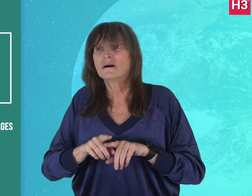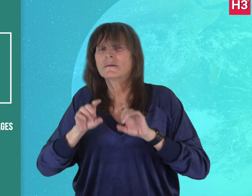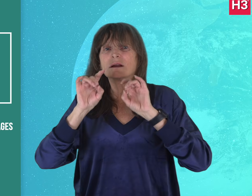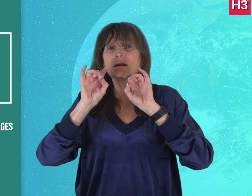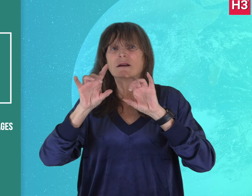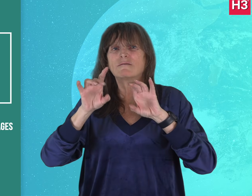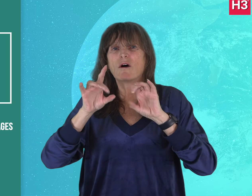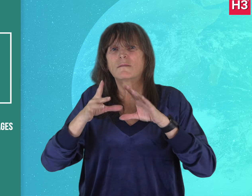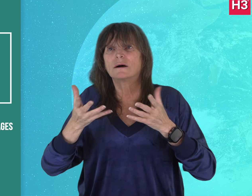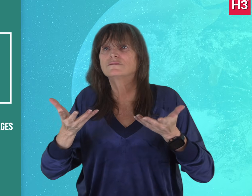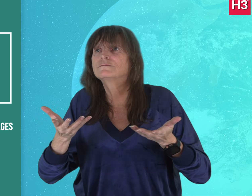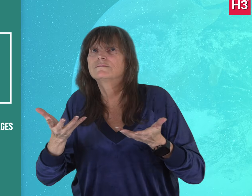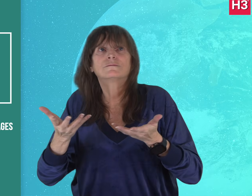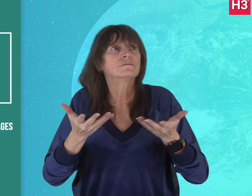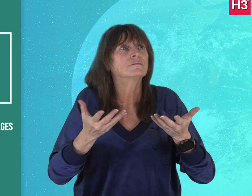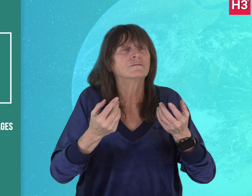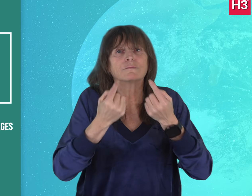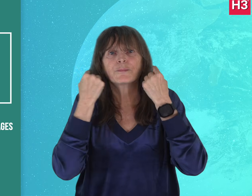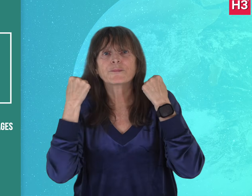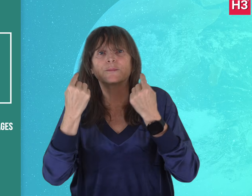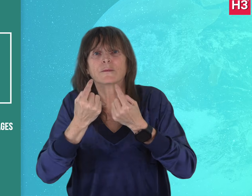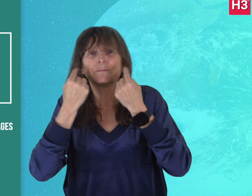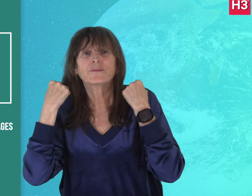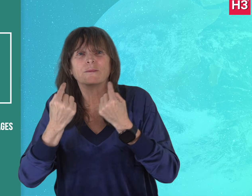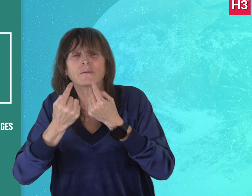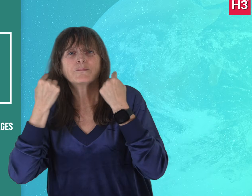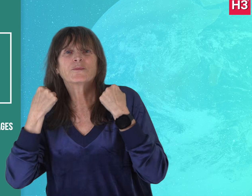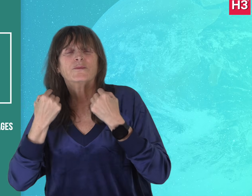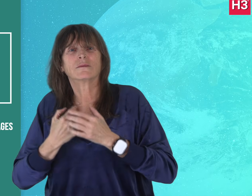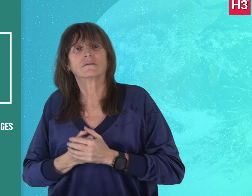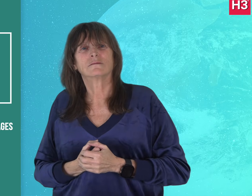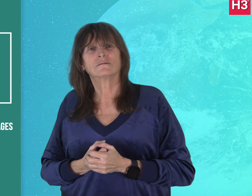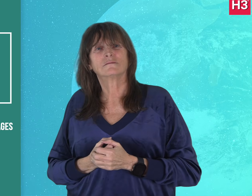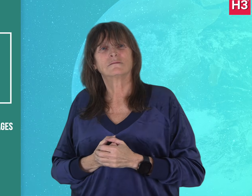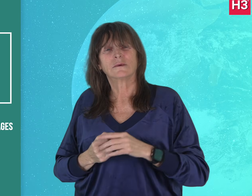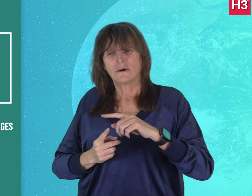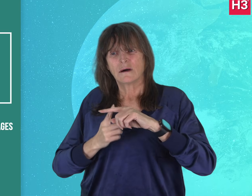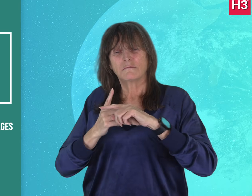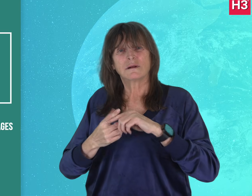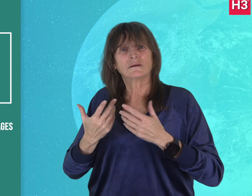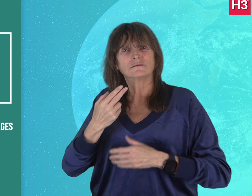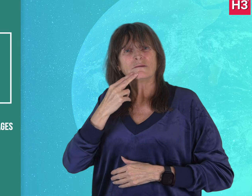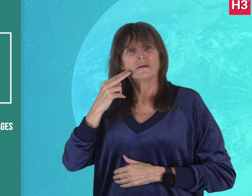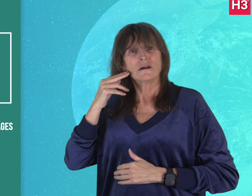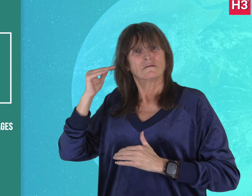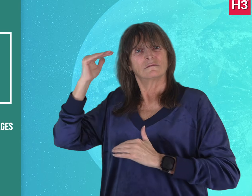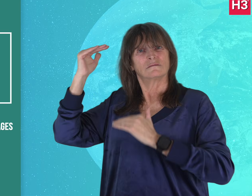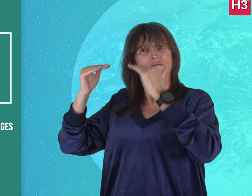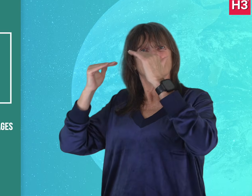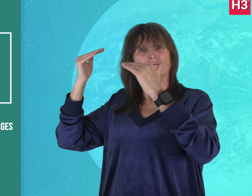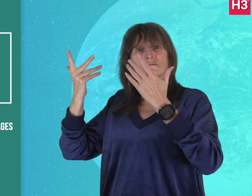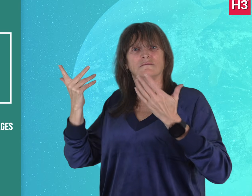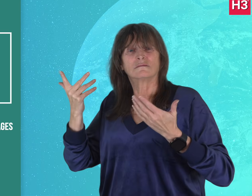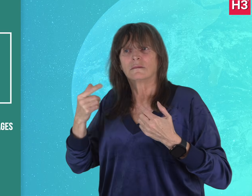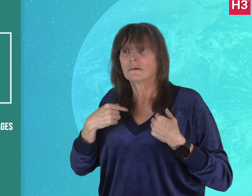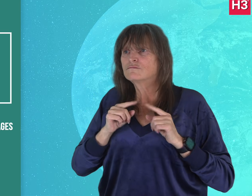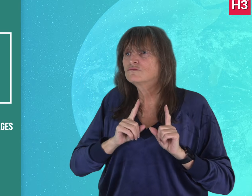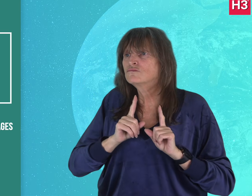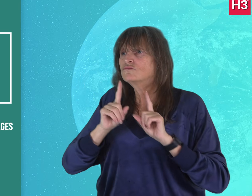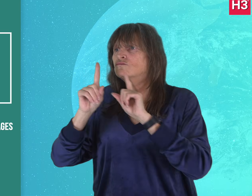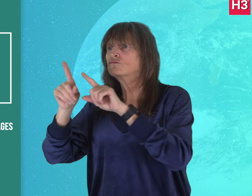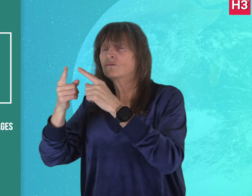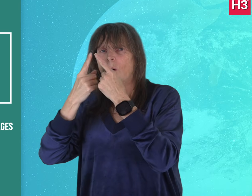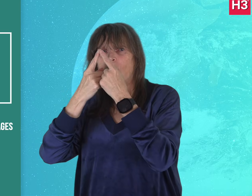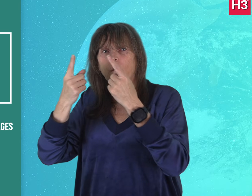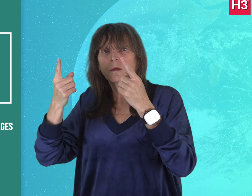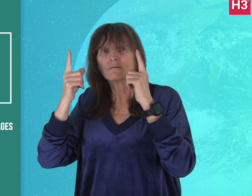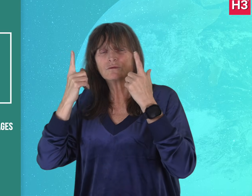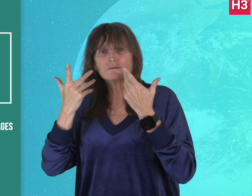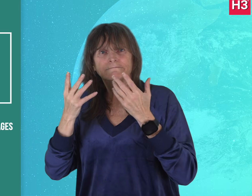information in class, and Deaf adults may not access college